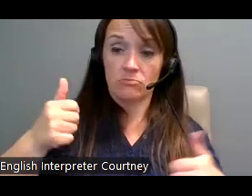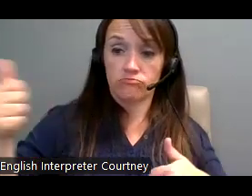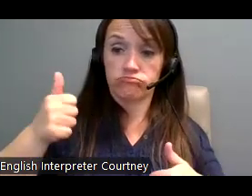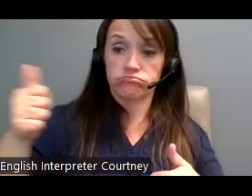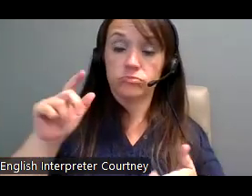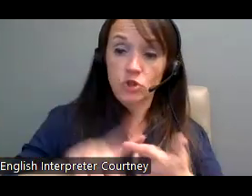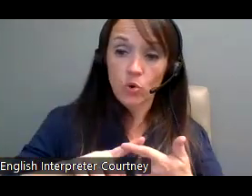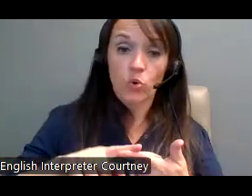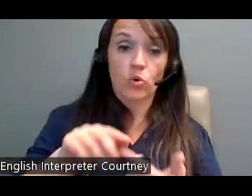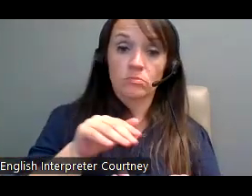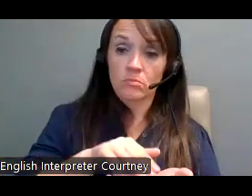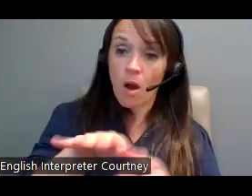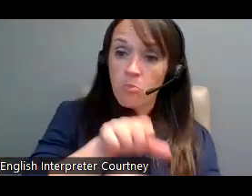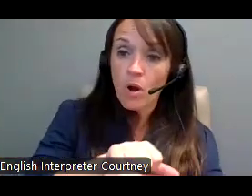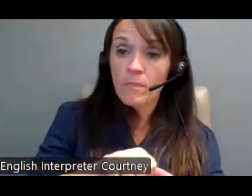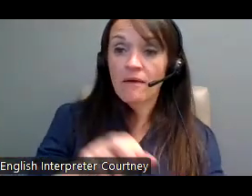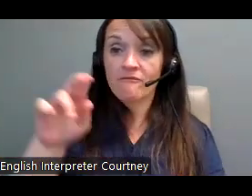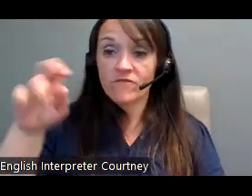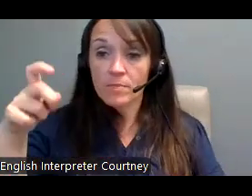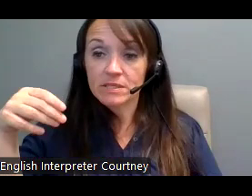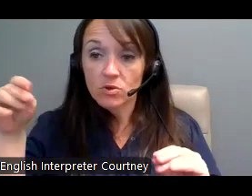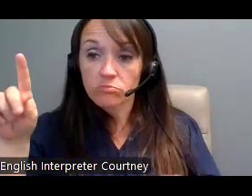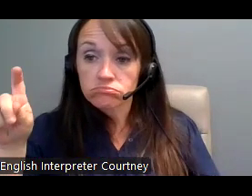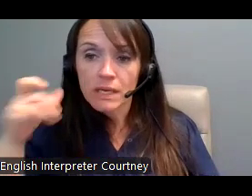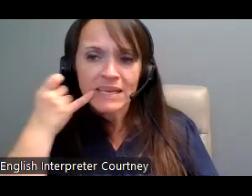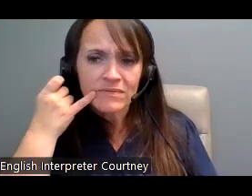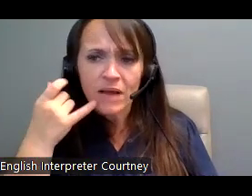I can chat on that, the logistic care,